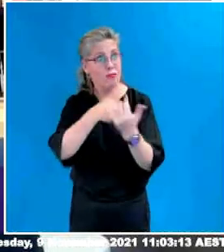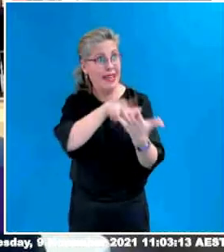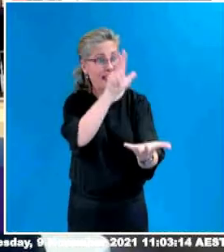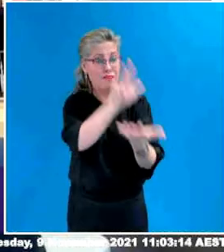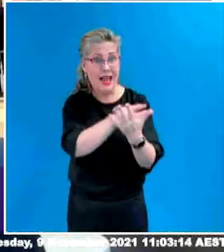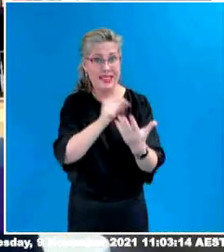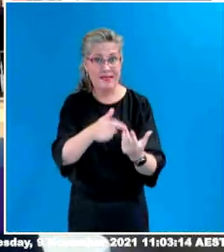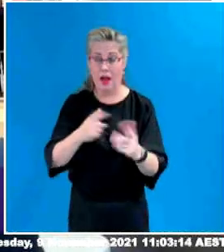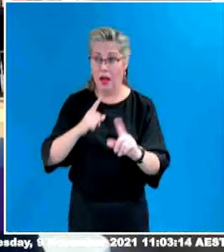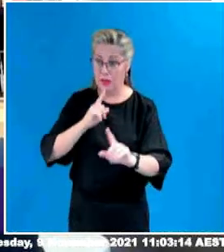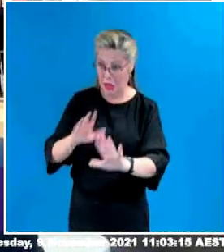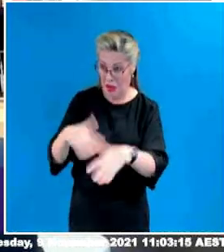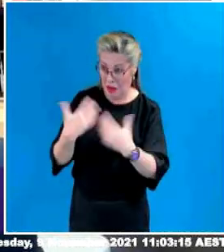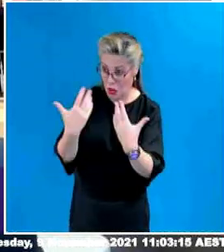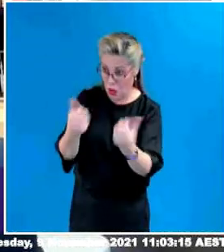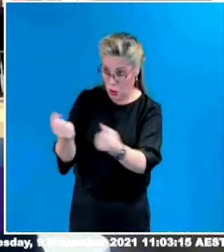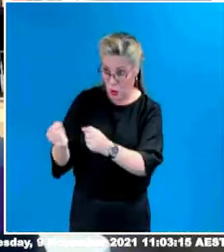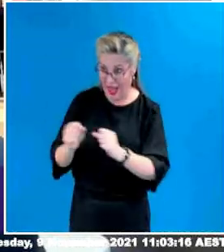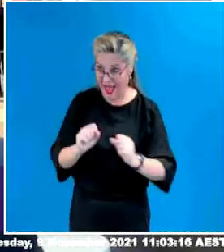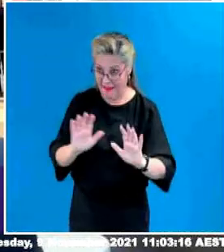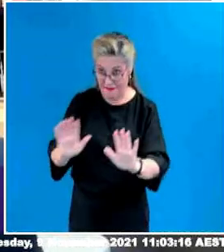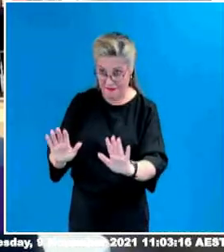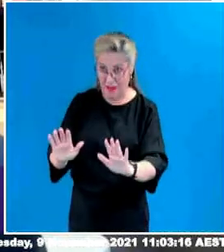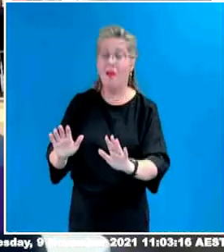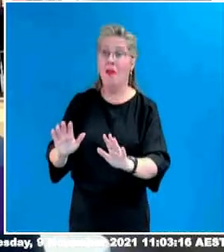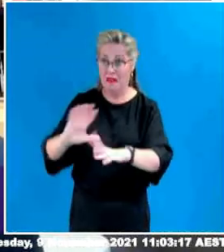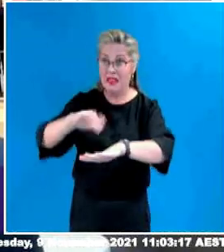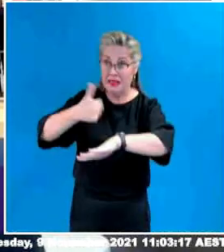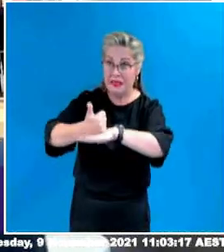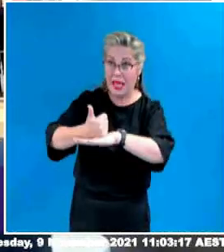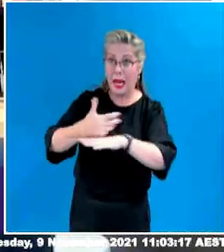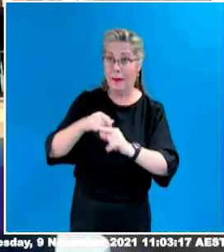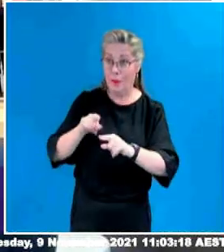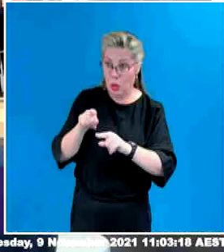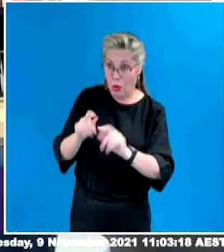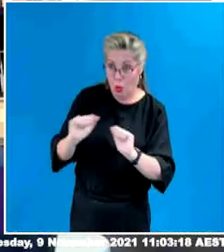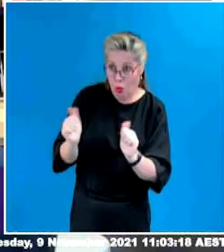confirm they have those obligations and then introduce business as a